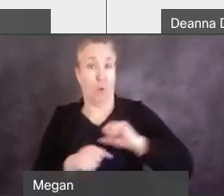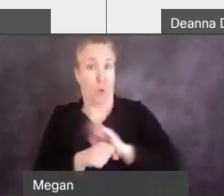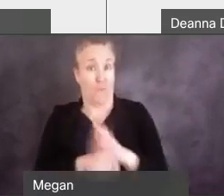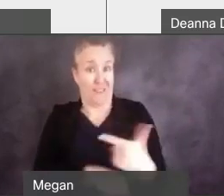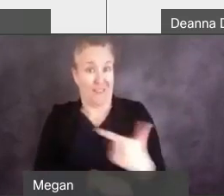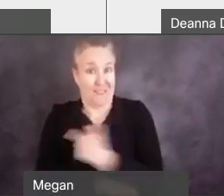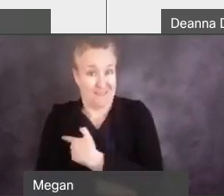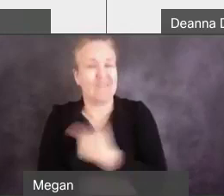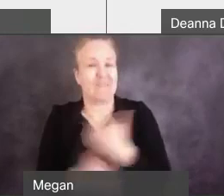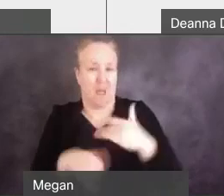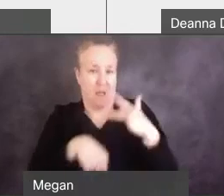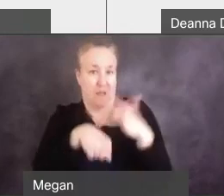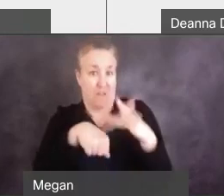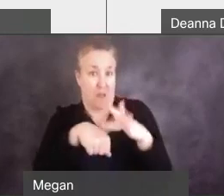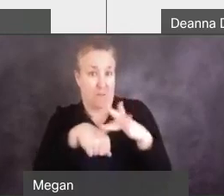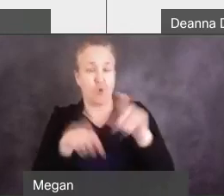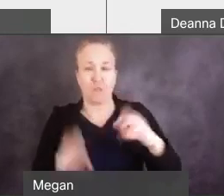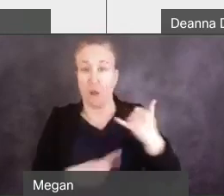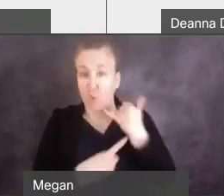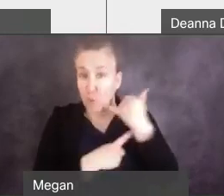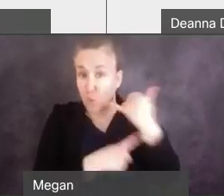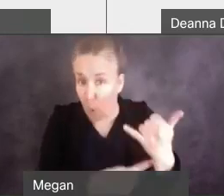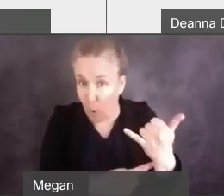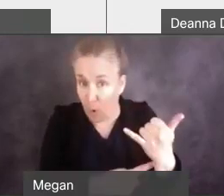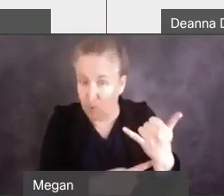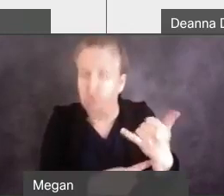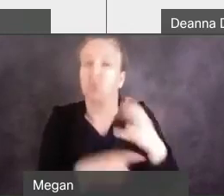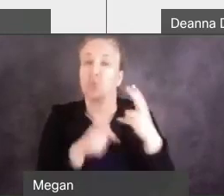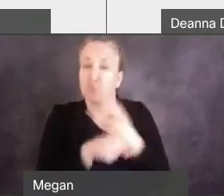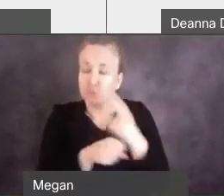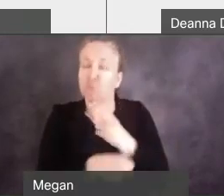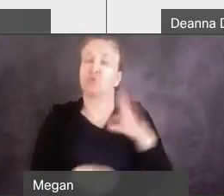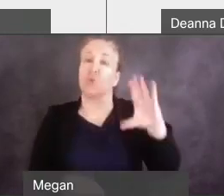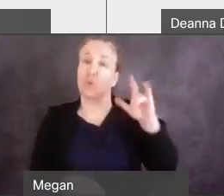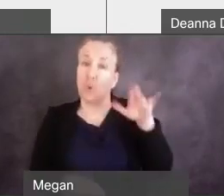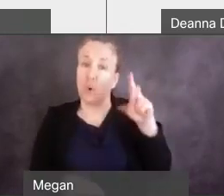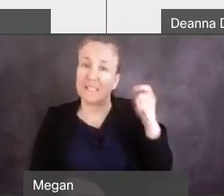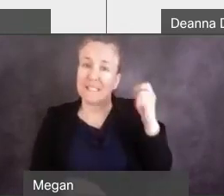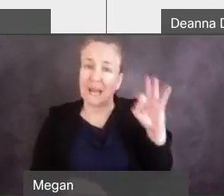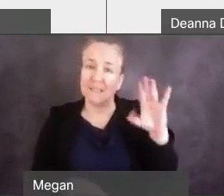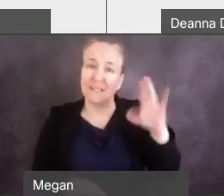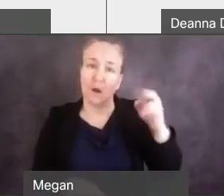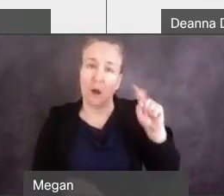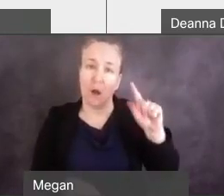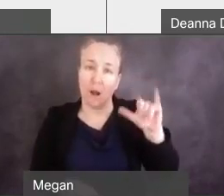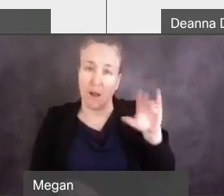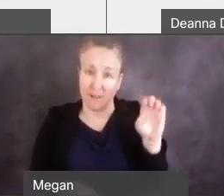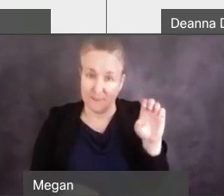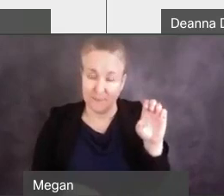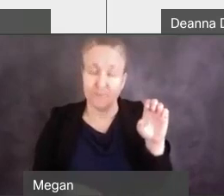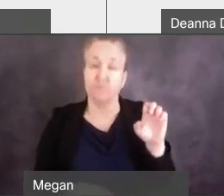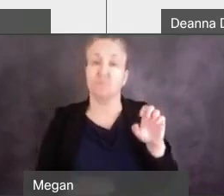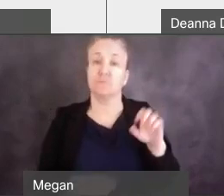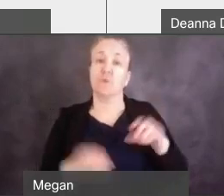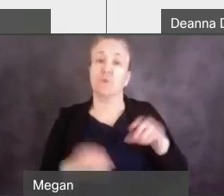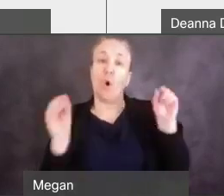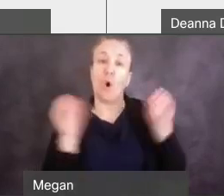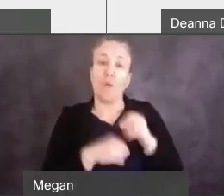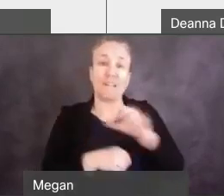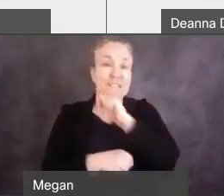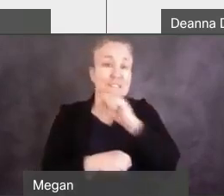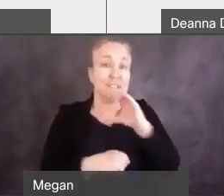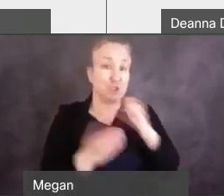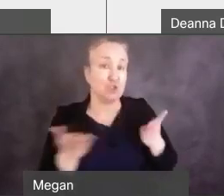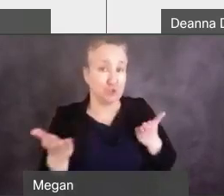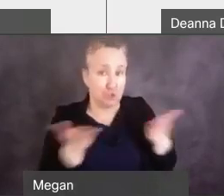now available by phone through our COVID-19 Hotline. Our Office of Senior Services has implemented this